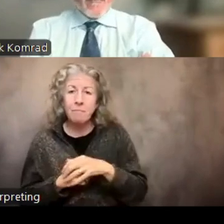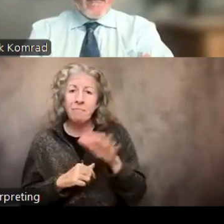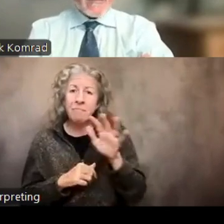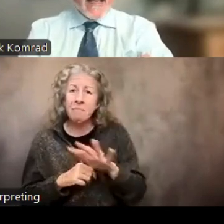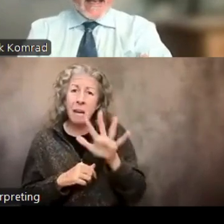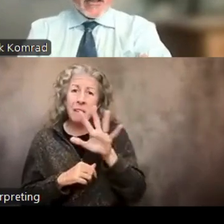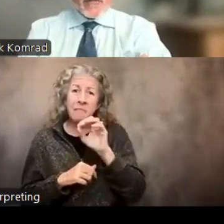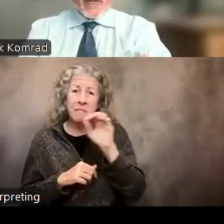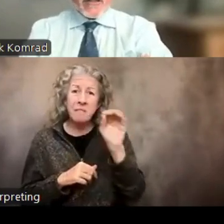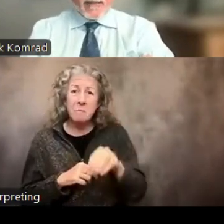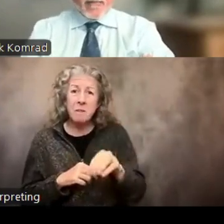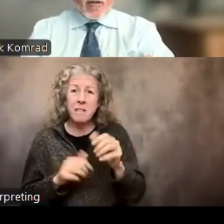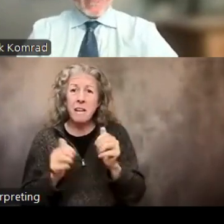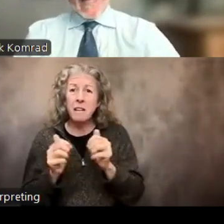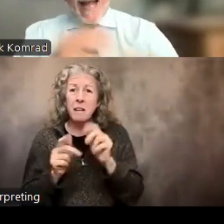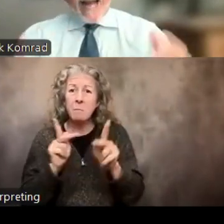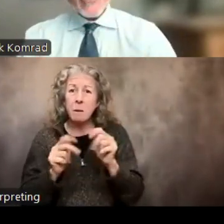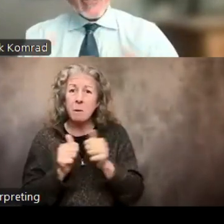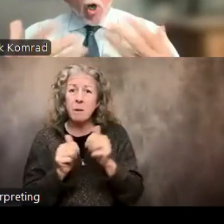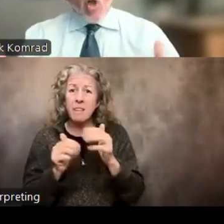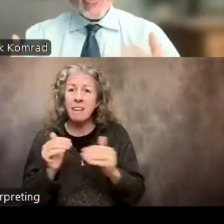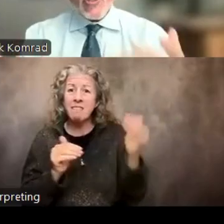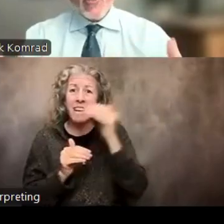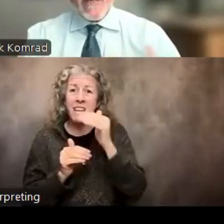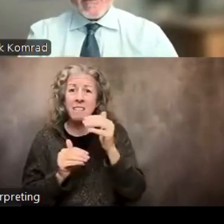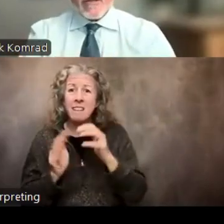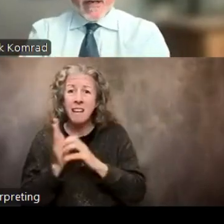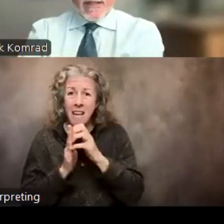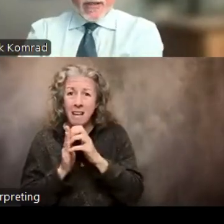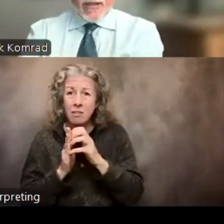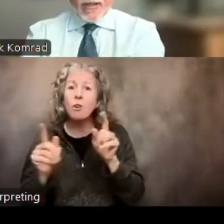advanced cancer, for example, actually also meet the criteria